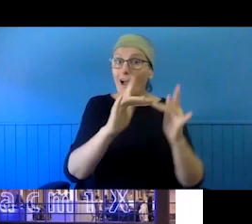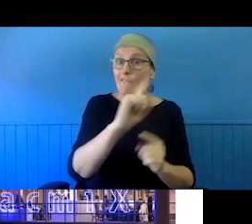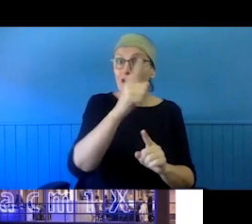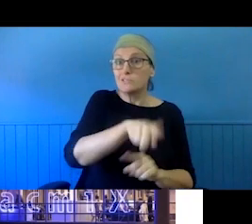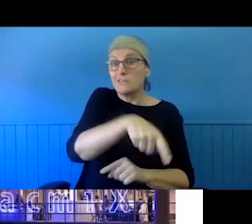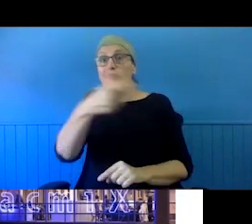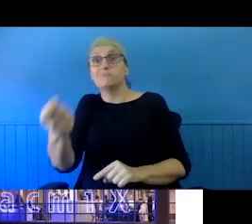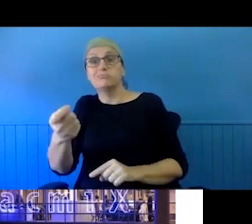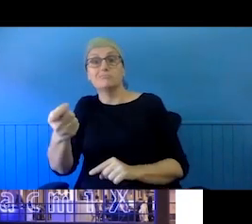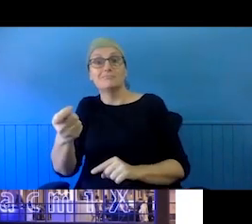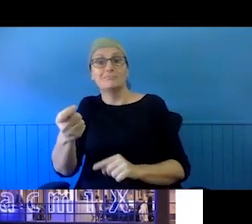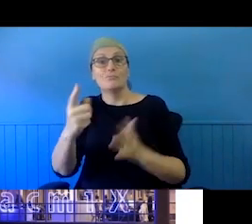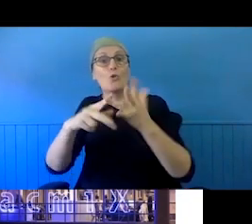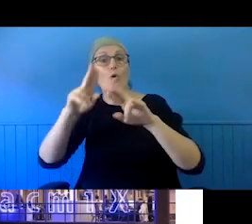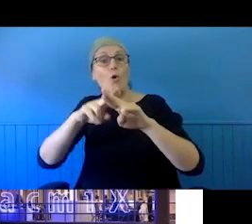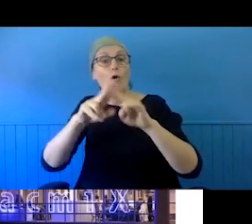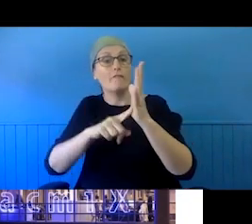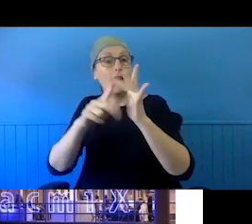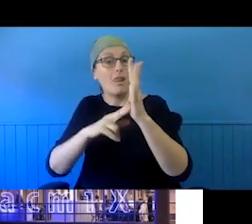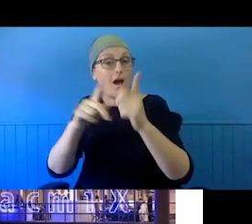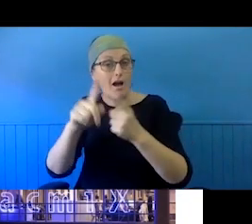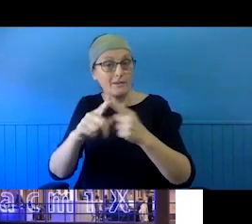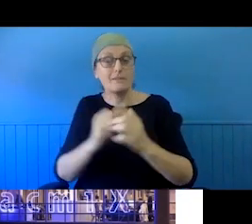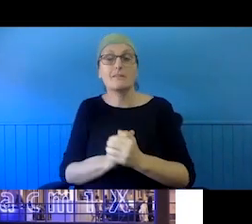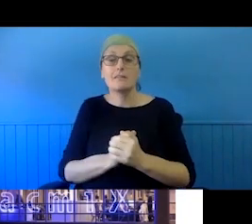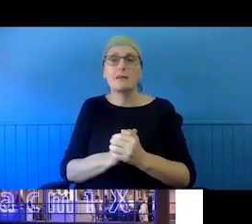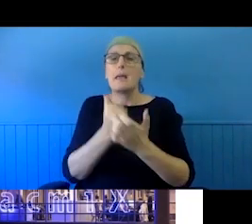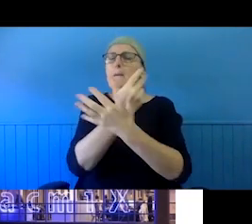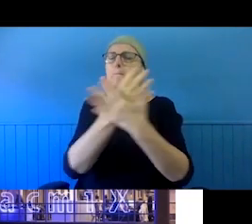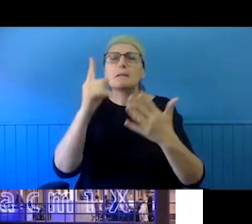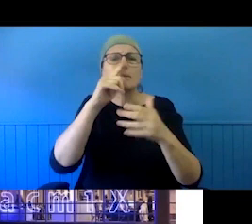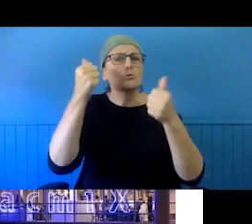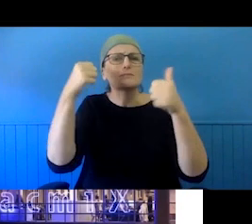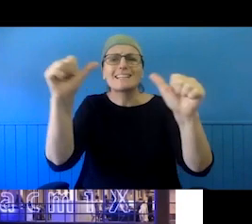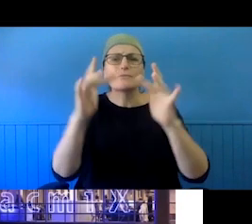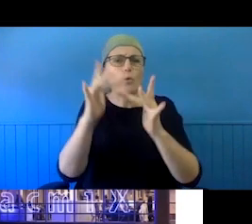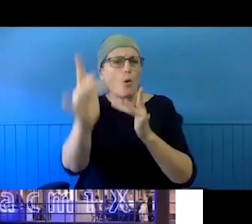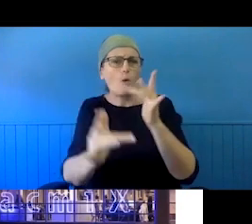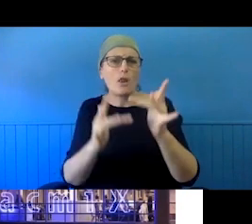well in this space, but for most people, it's not going to be the sort of panacea to all your problems. It will be an element of